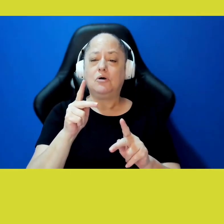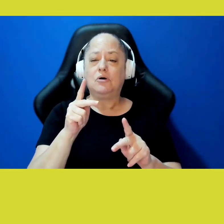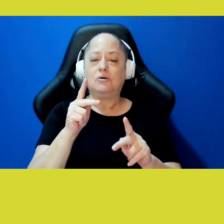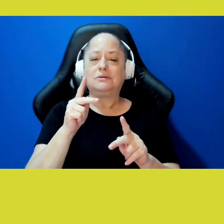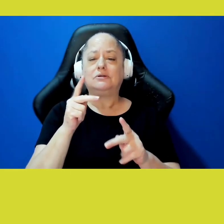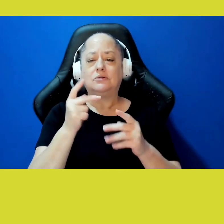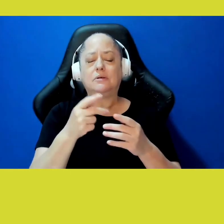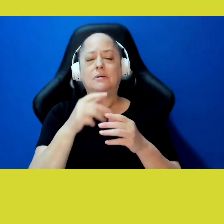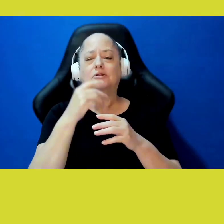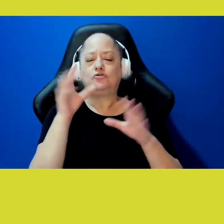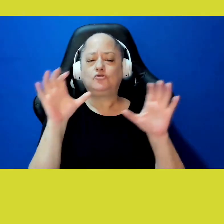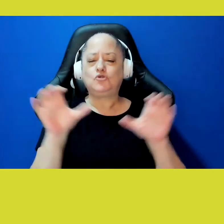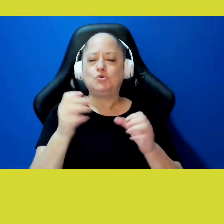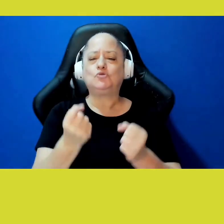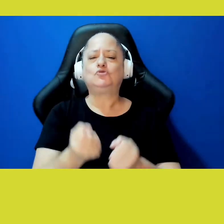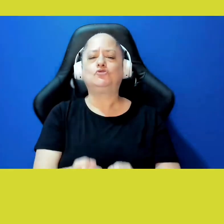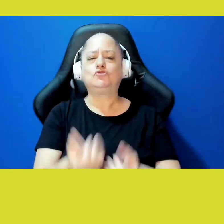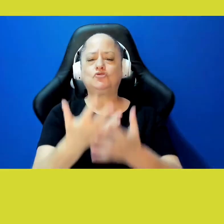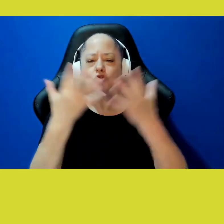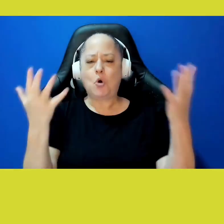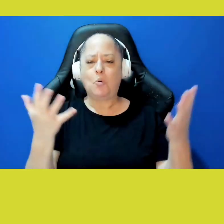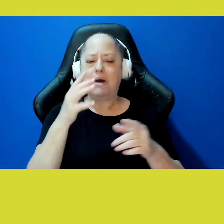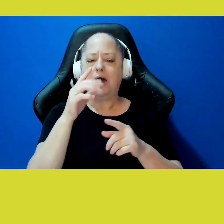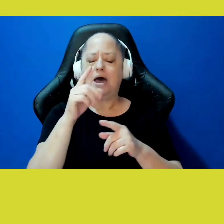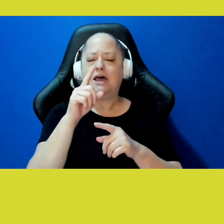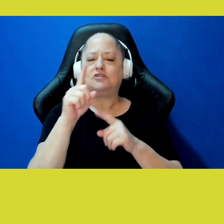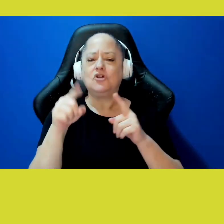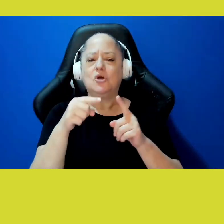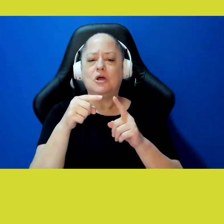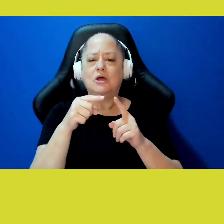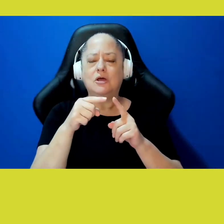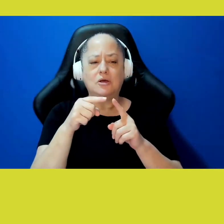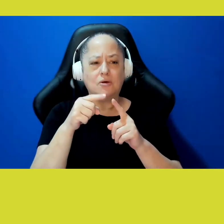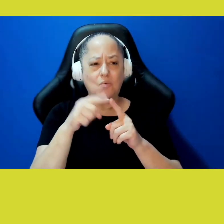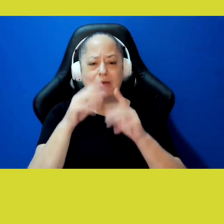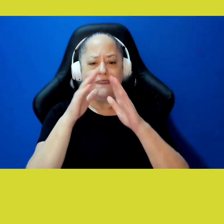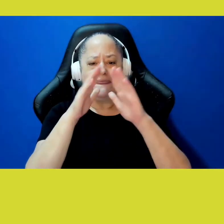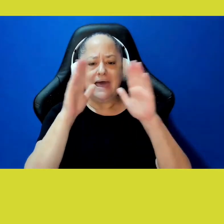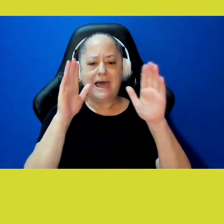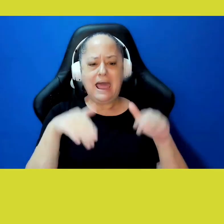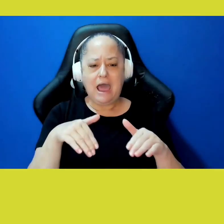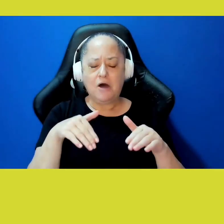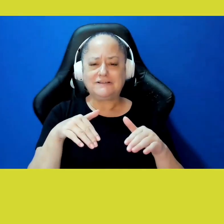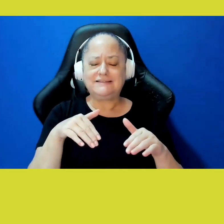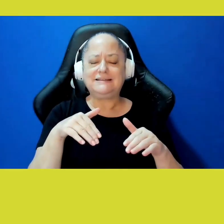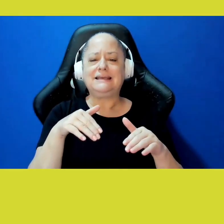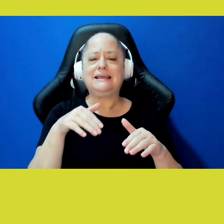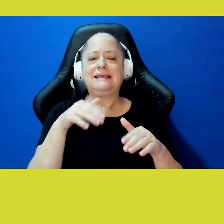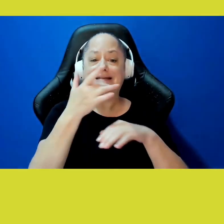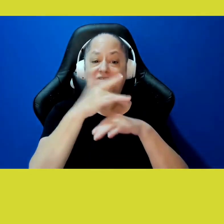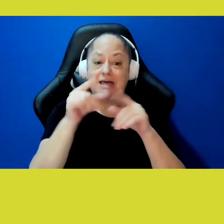housing once it is available to them and to wrap them, wrap around them with services but I